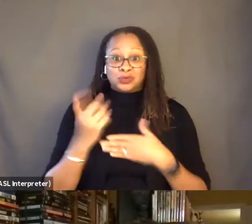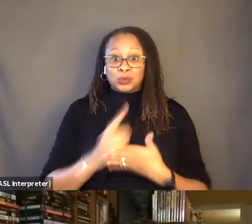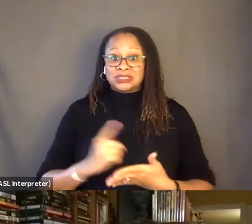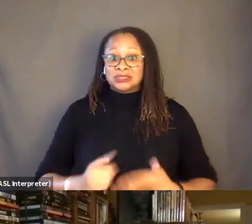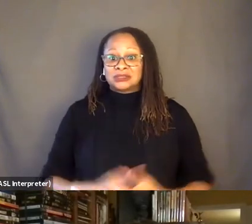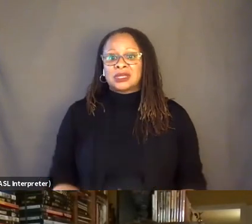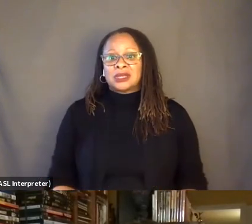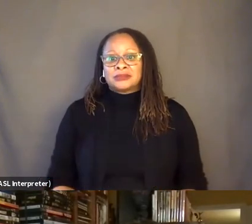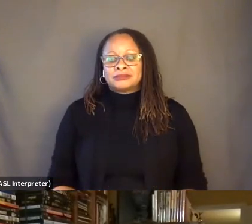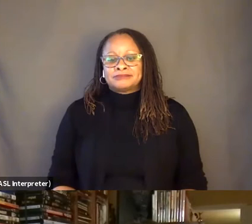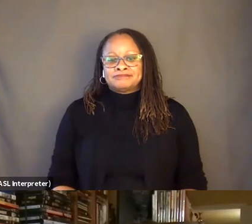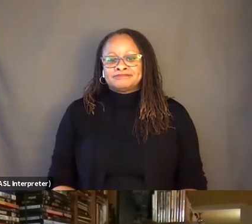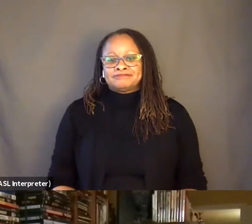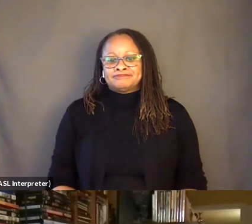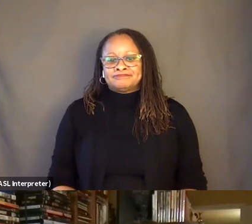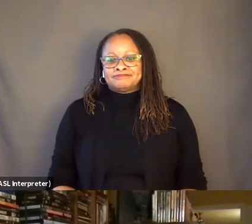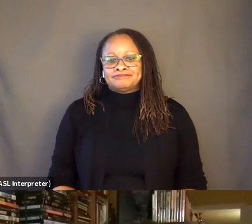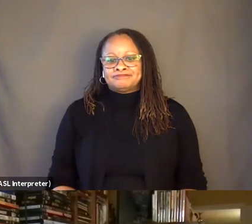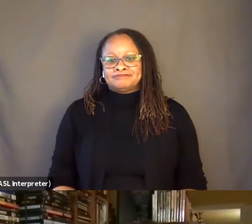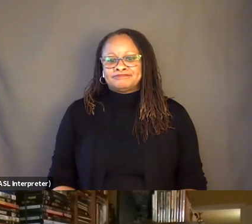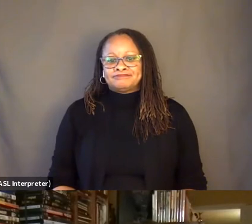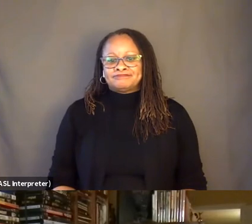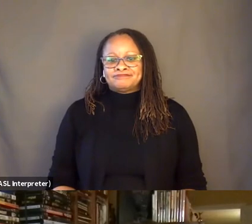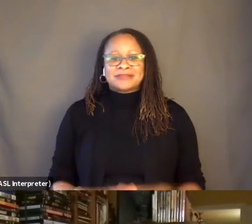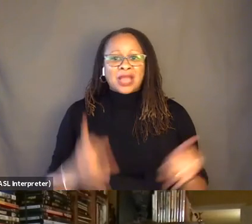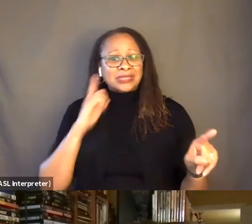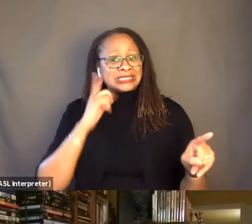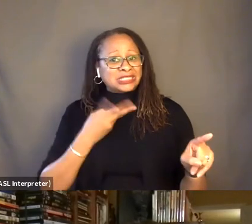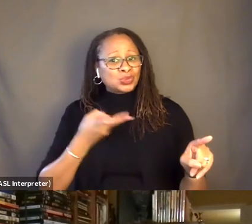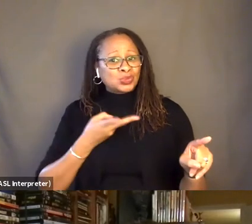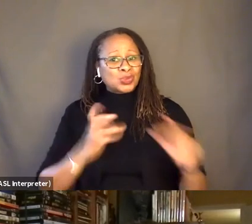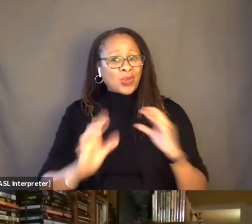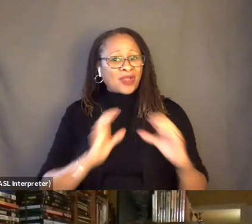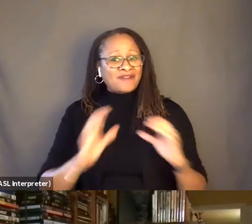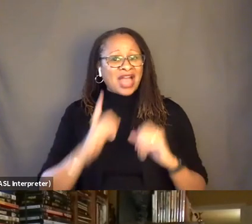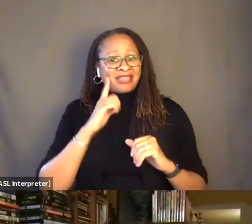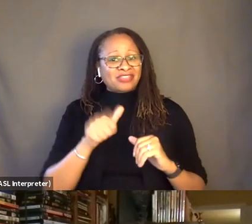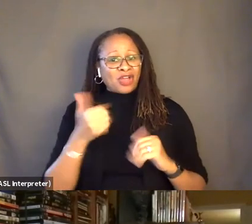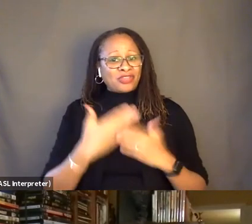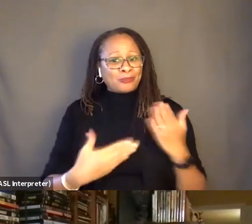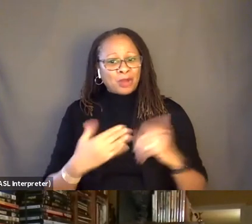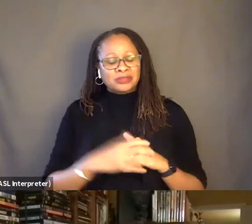And I guess, you know, listening in on your conversation, I think the other part, just in terms of what Ramona